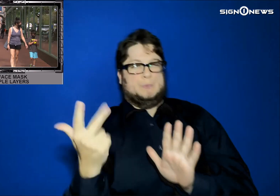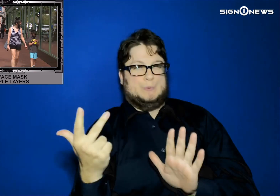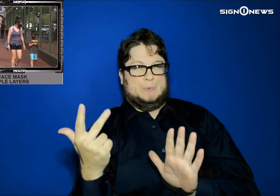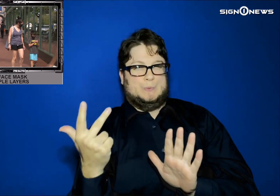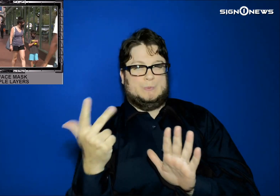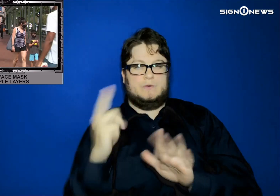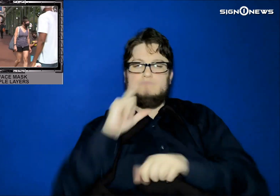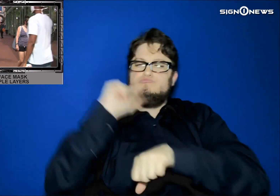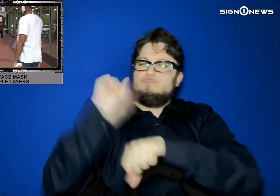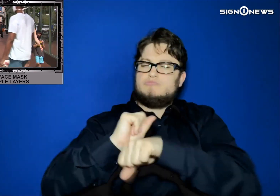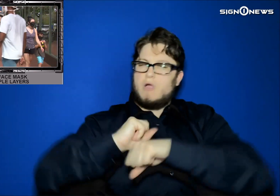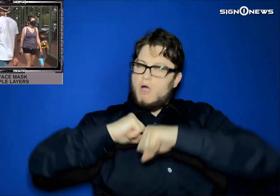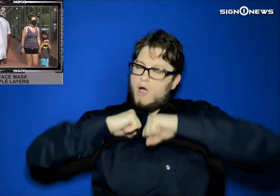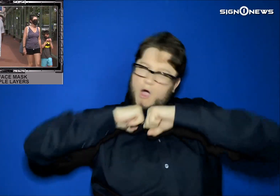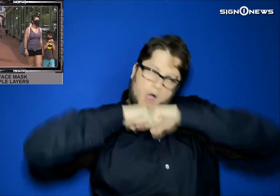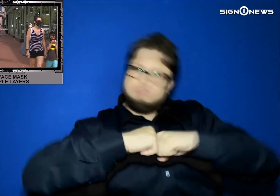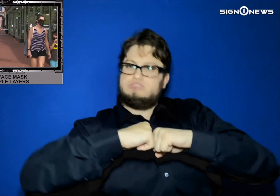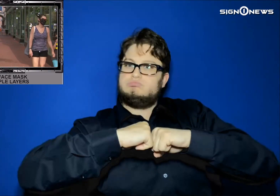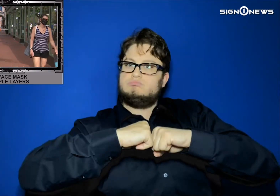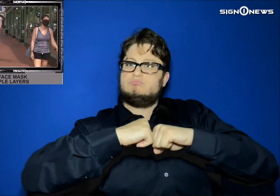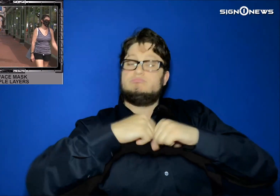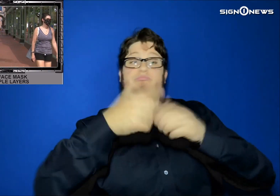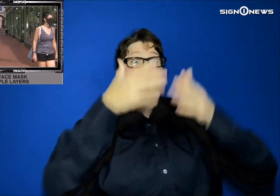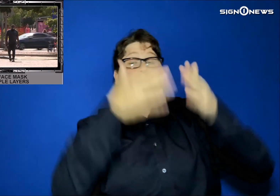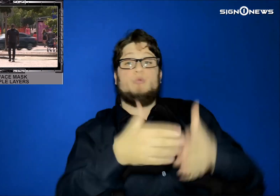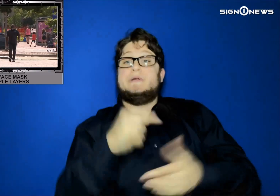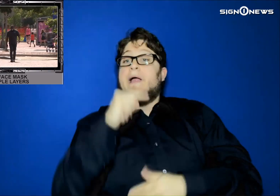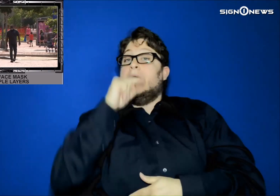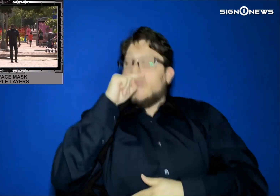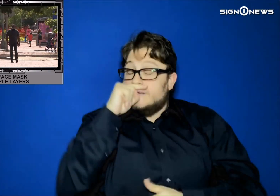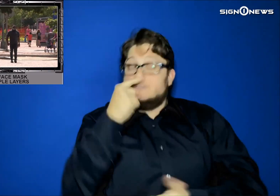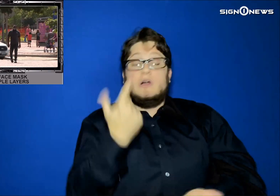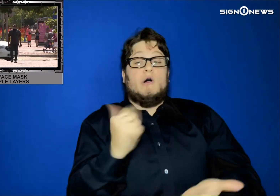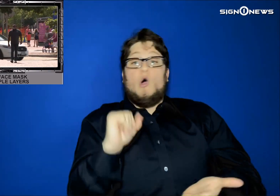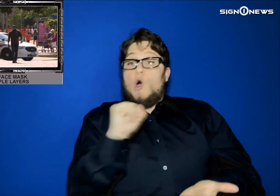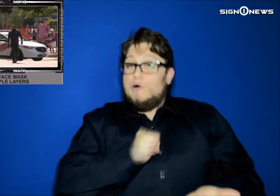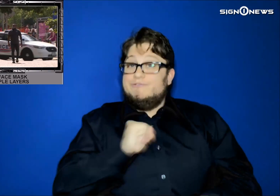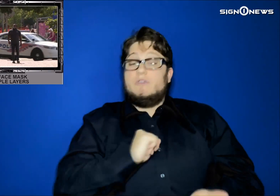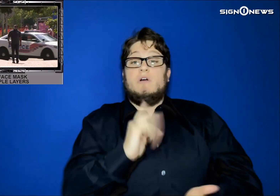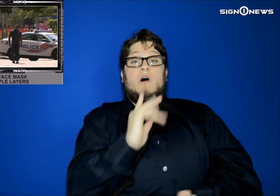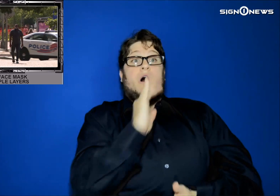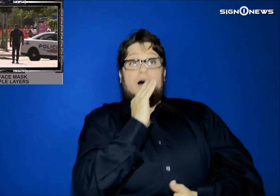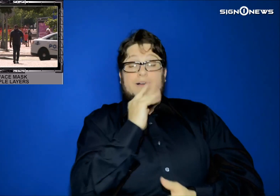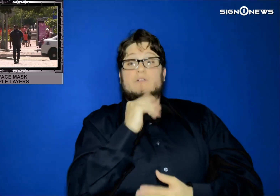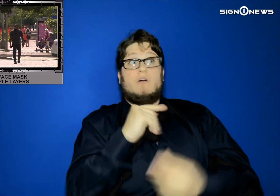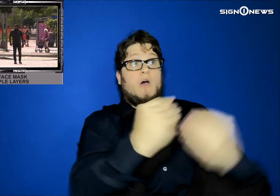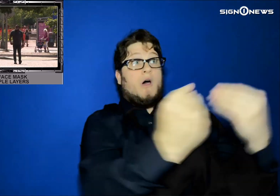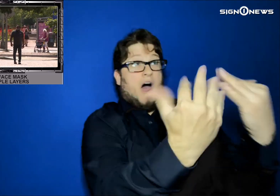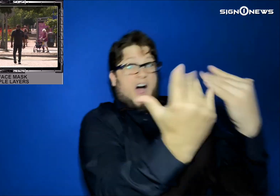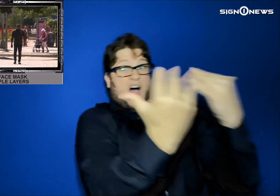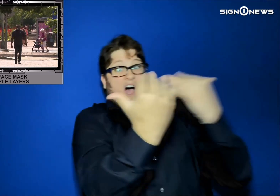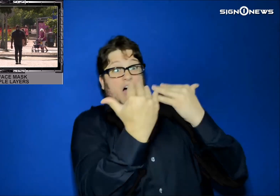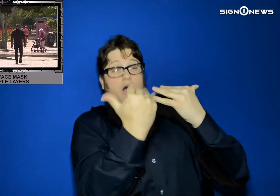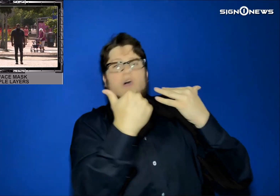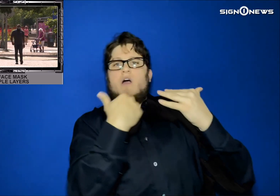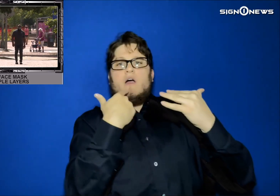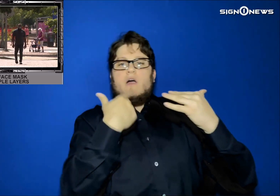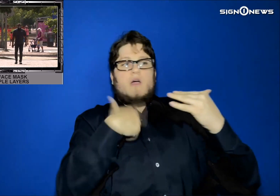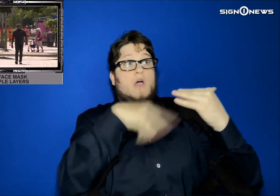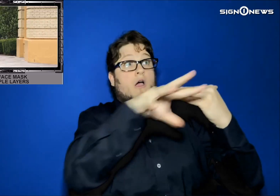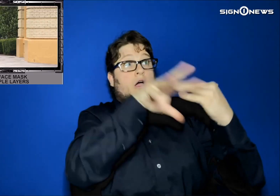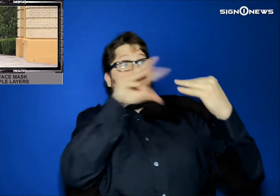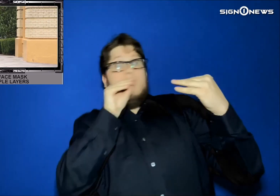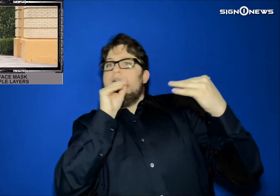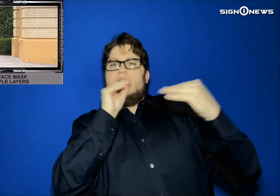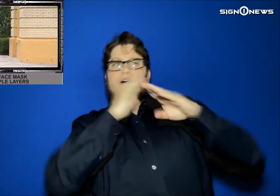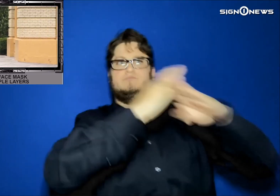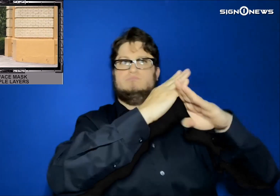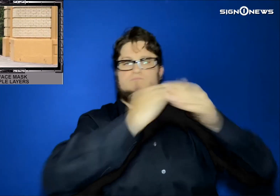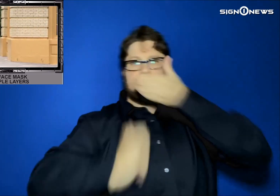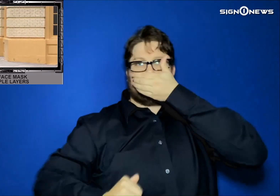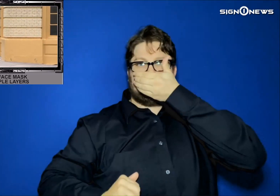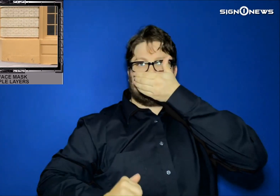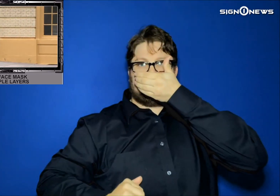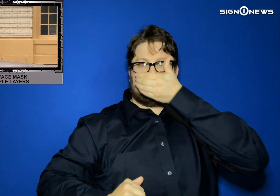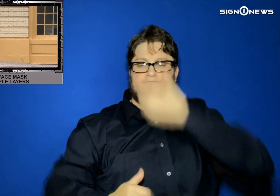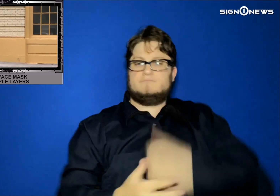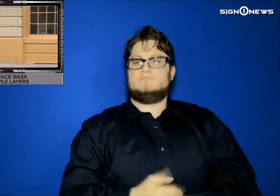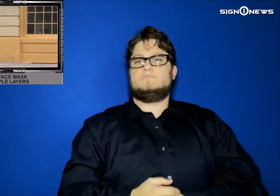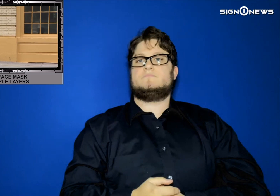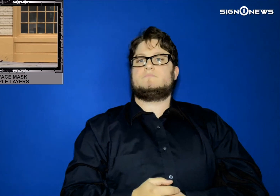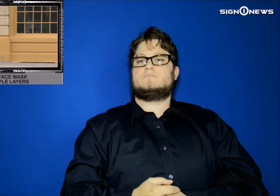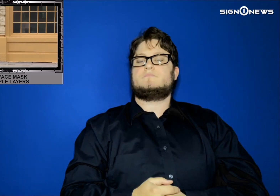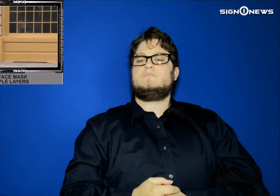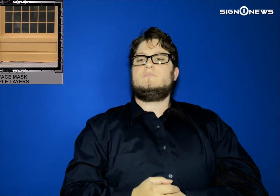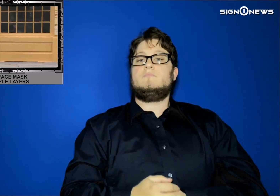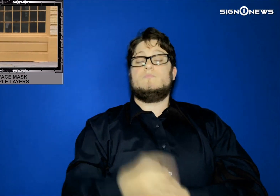three to prevent inhaling droplets generated during coughing, sneezing or speaking.